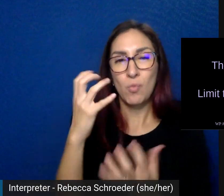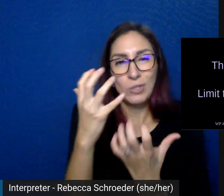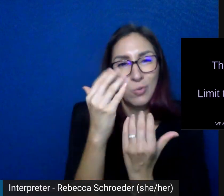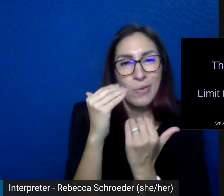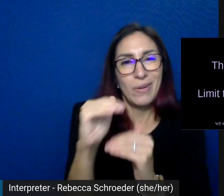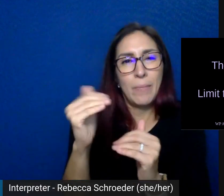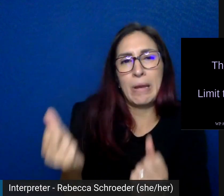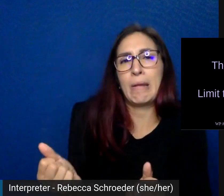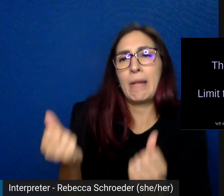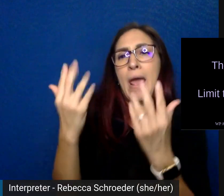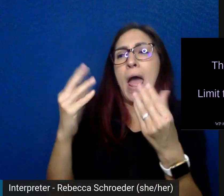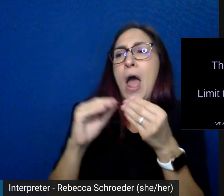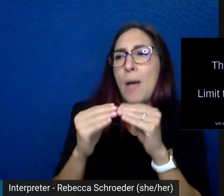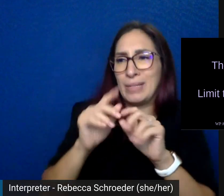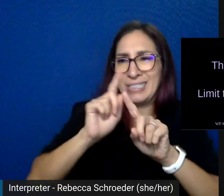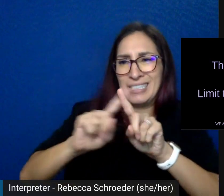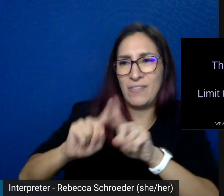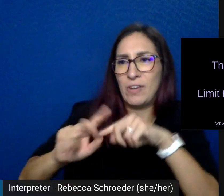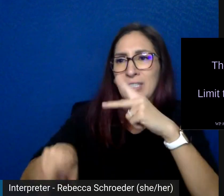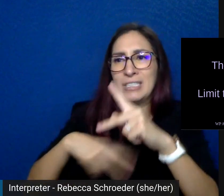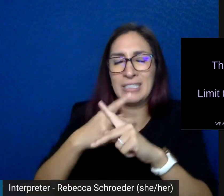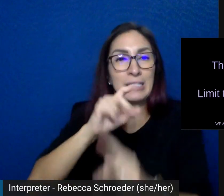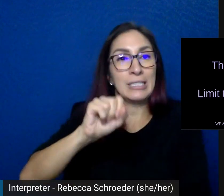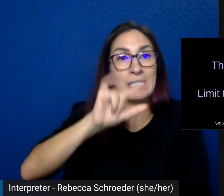Try to limit that to three or less.